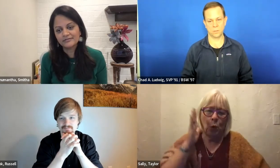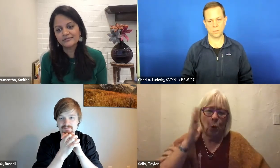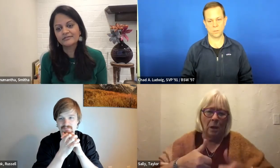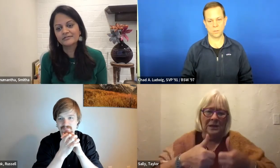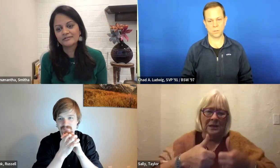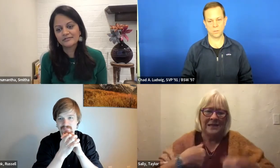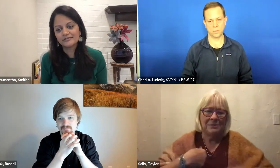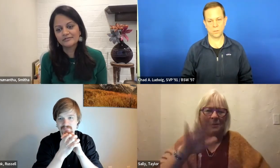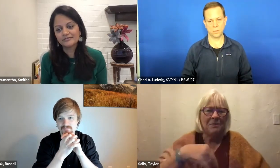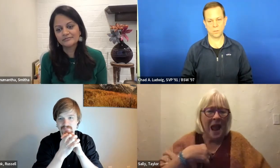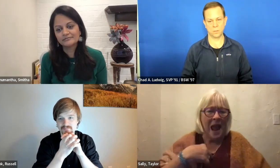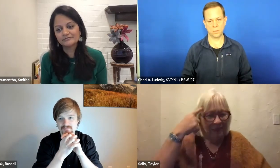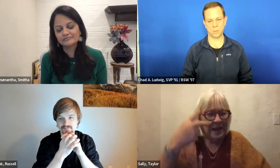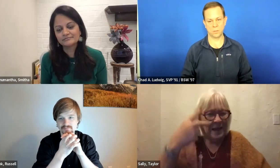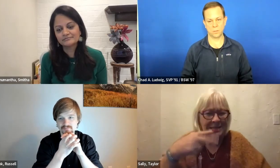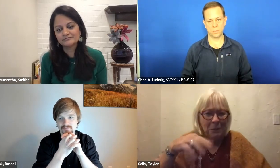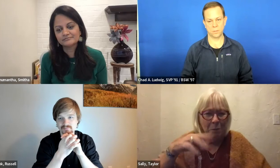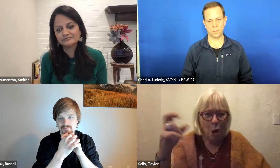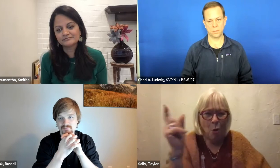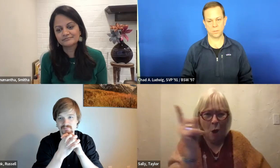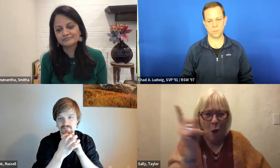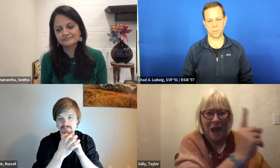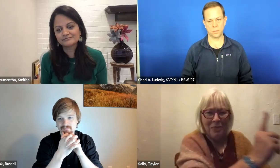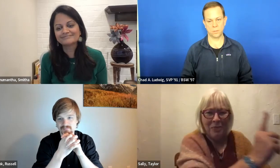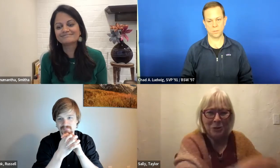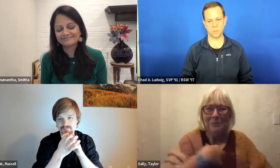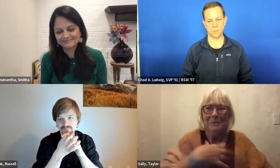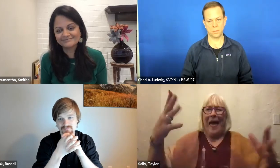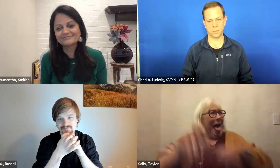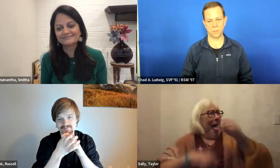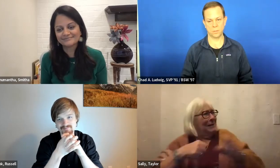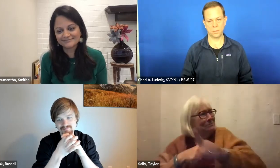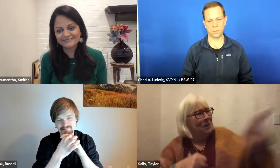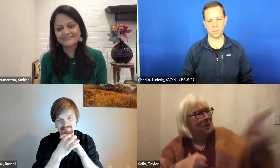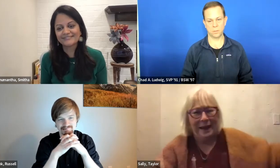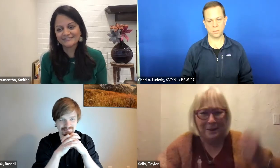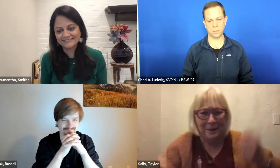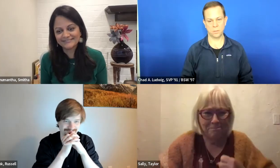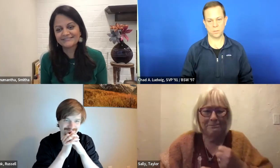Luckily, we had great neighbors who would text me and say, "I think I saw Paul walking past the house,"